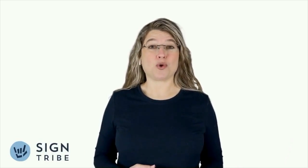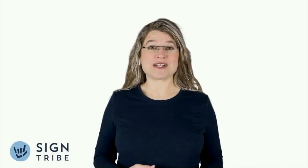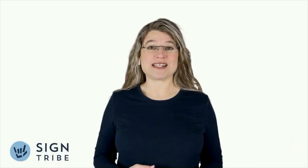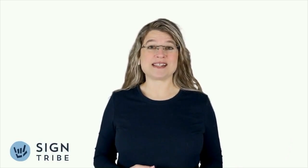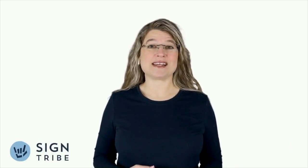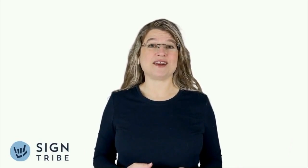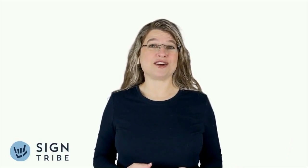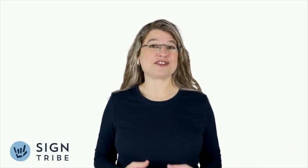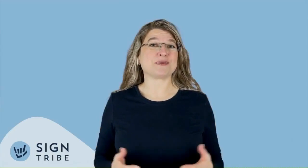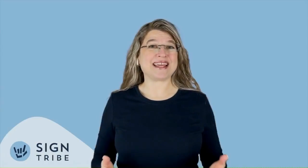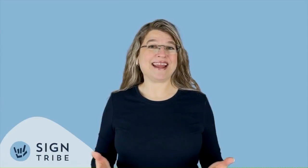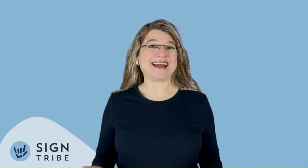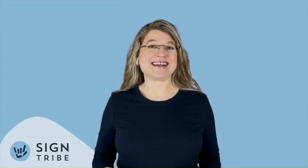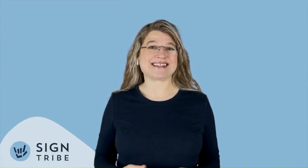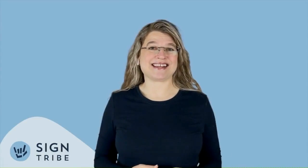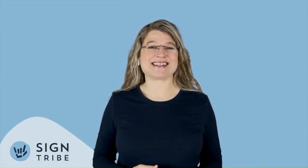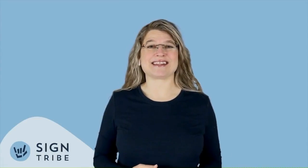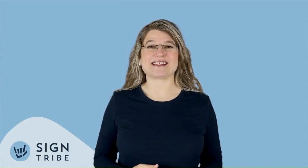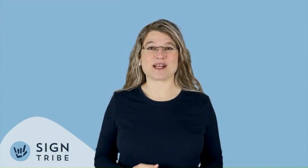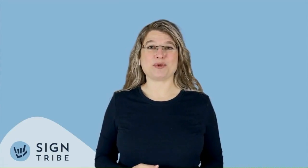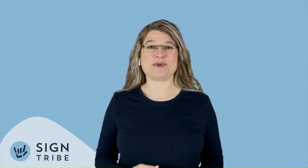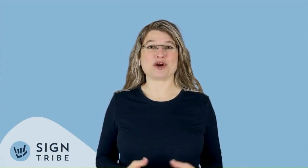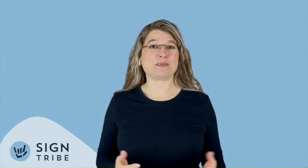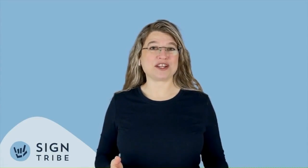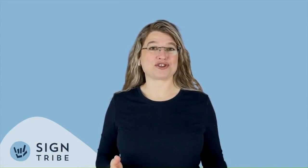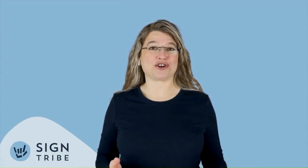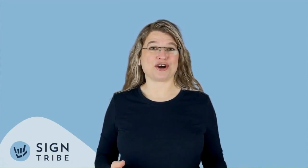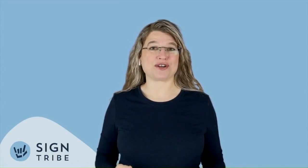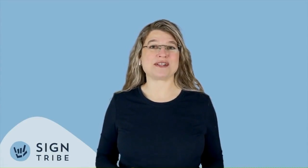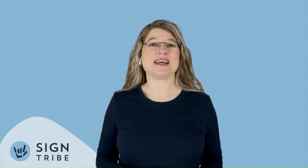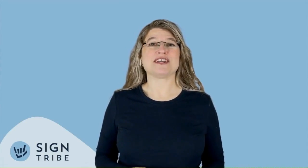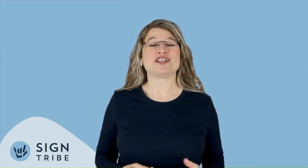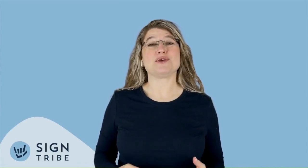courses and also gain access to the supplement or picture cards to use